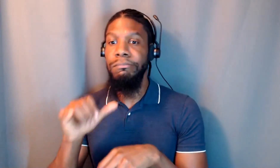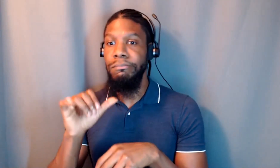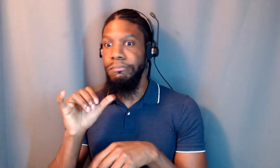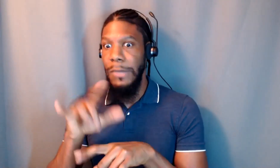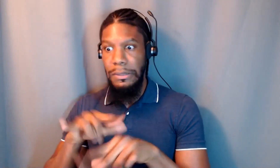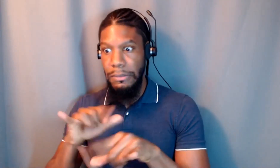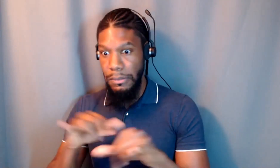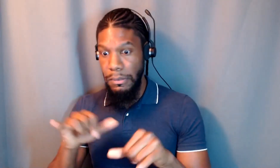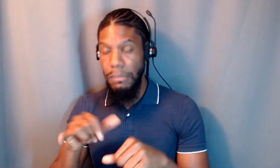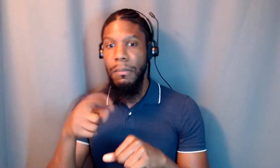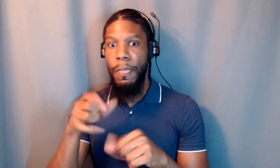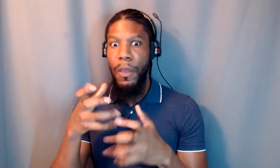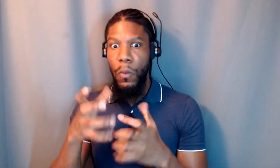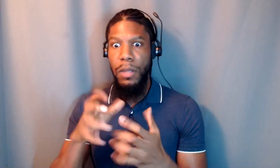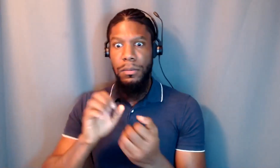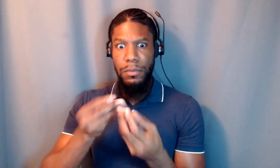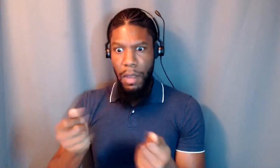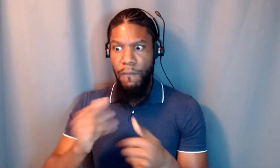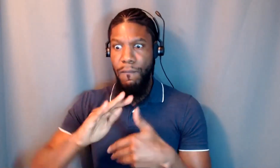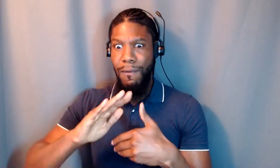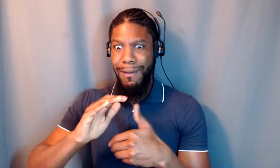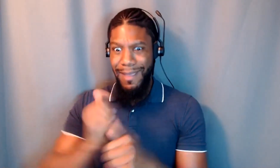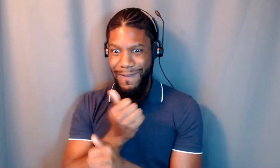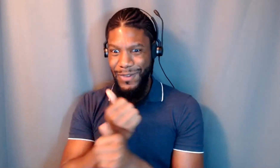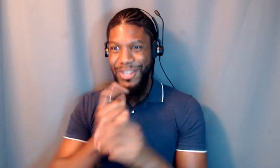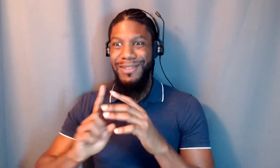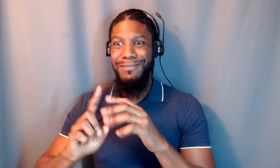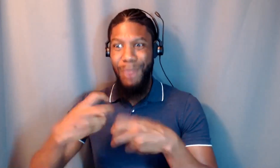We see this in in-person tutoring as well and synchronous tutoring.